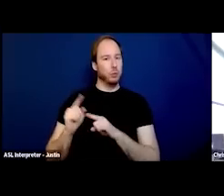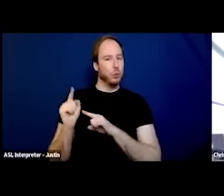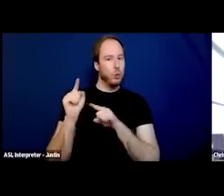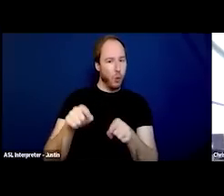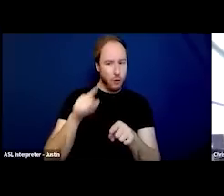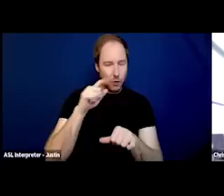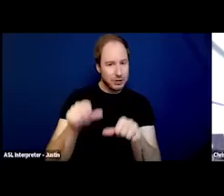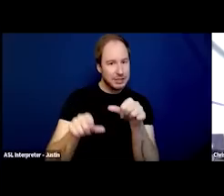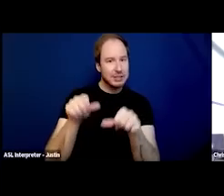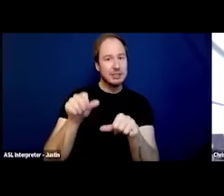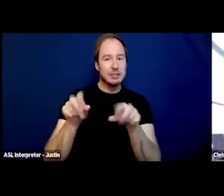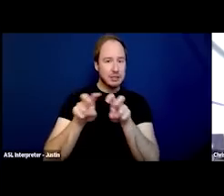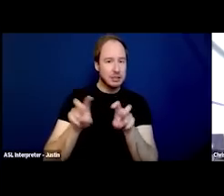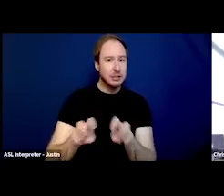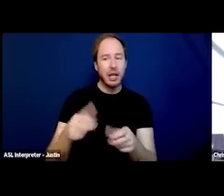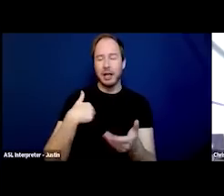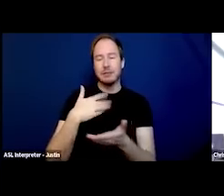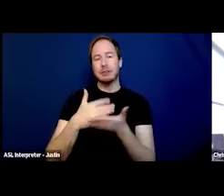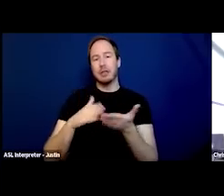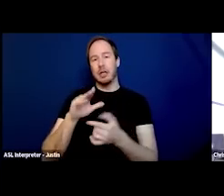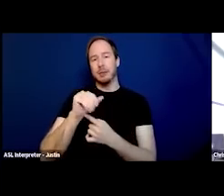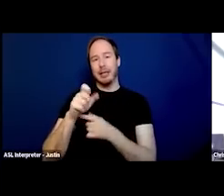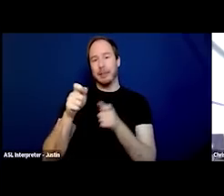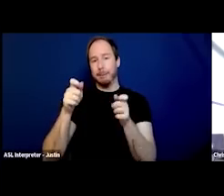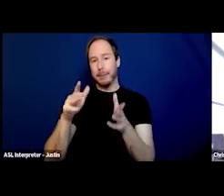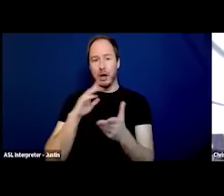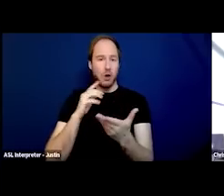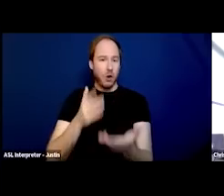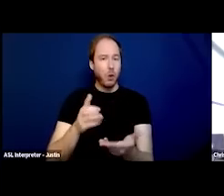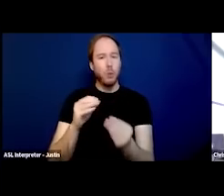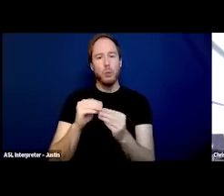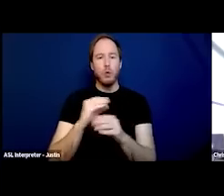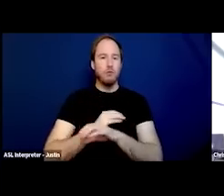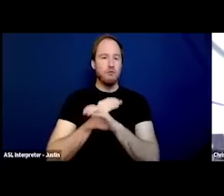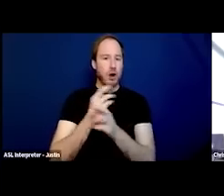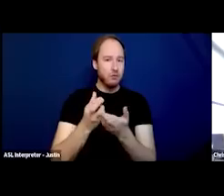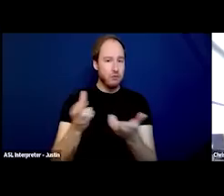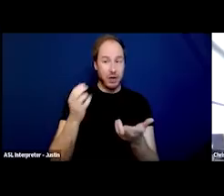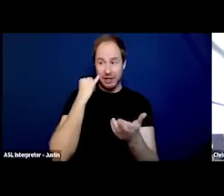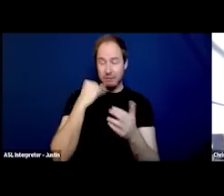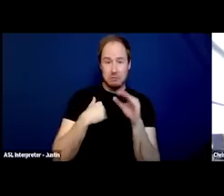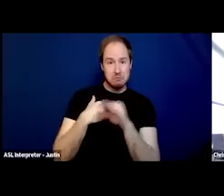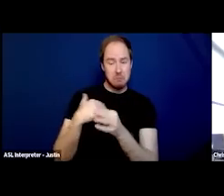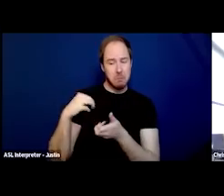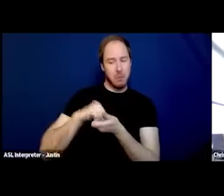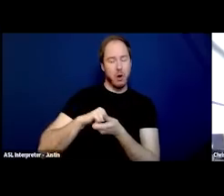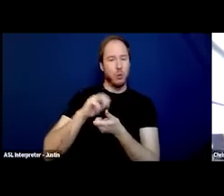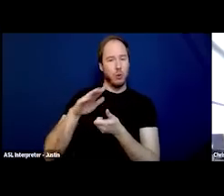They might have case management that they can offer or other crisis resources. So if you're able to kind of partner with them,